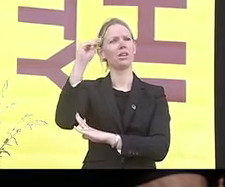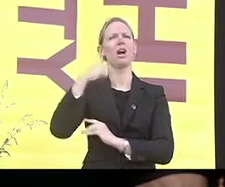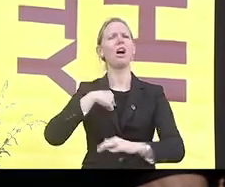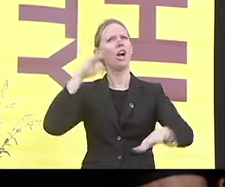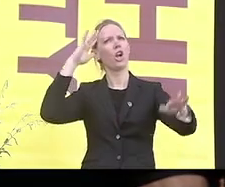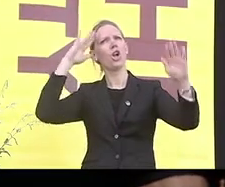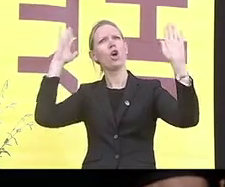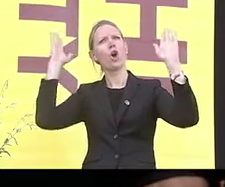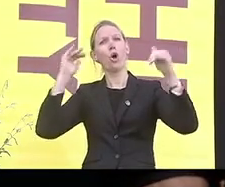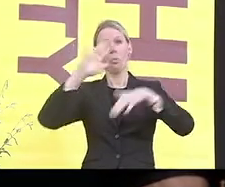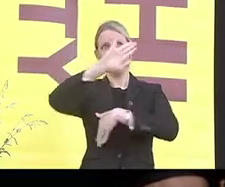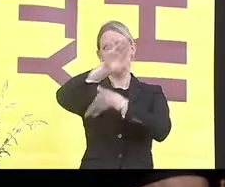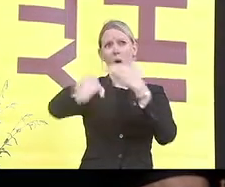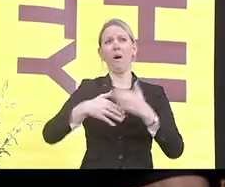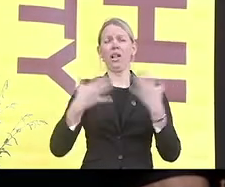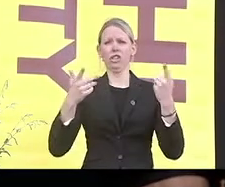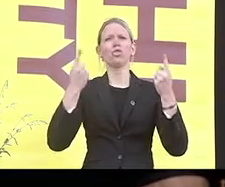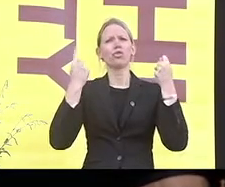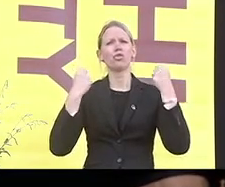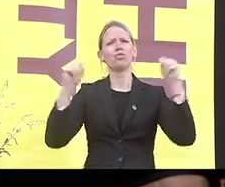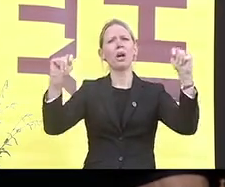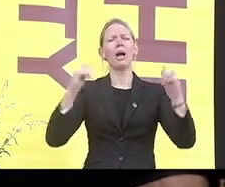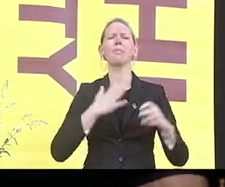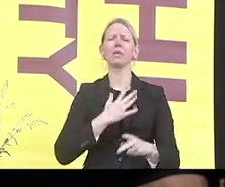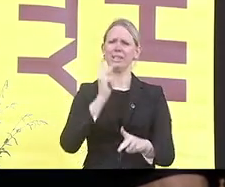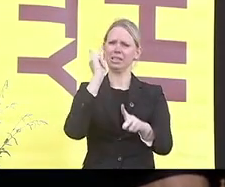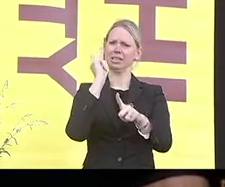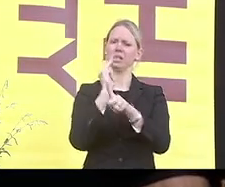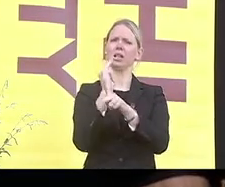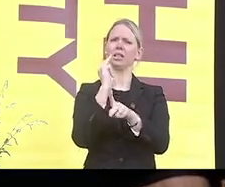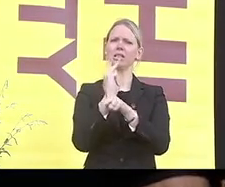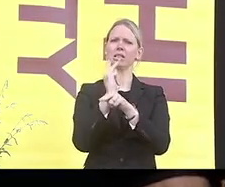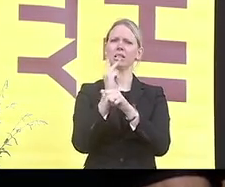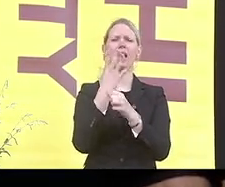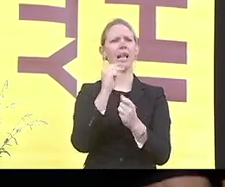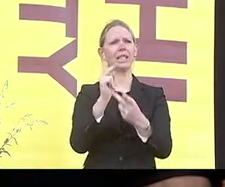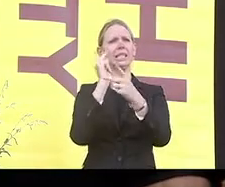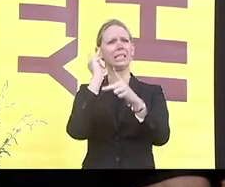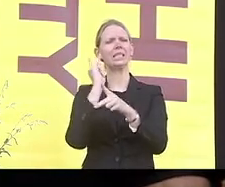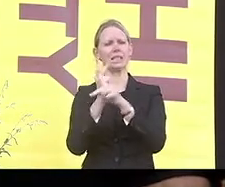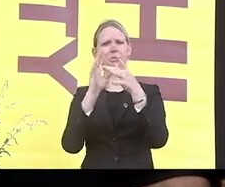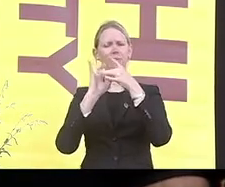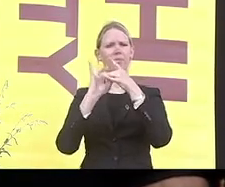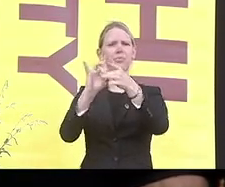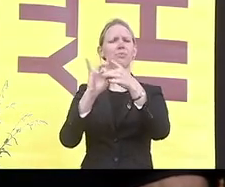assembled will try please to tame and be tamed in this lifetime to go beyond